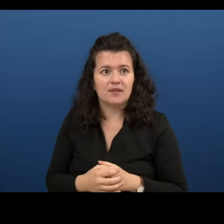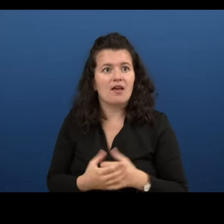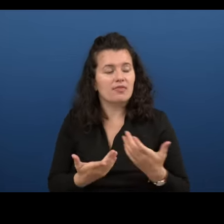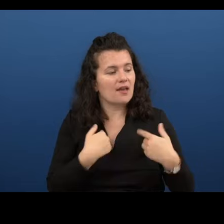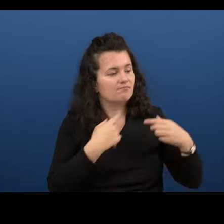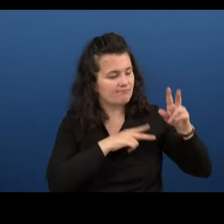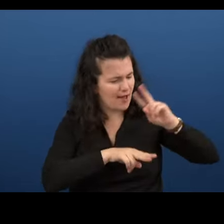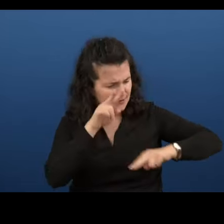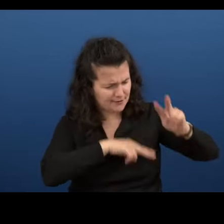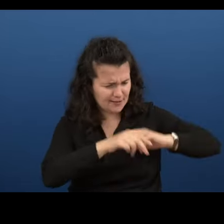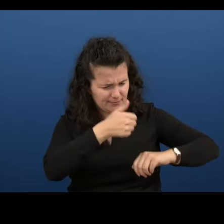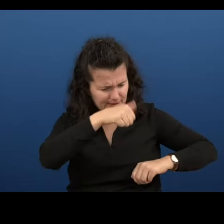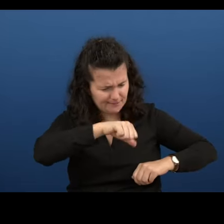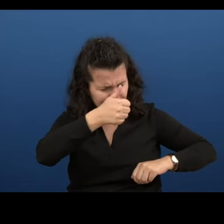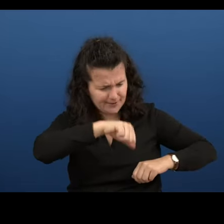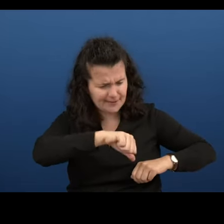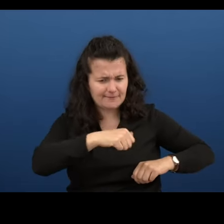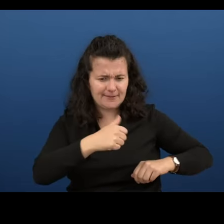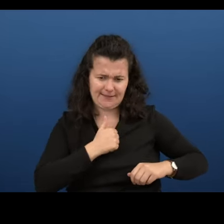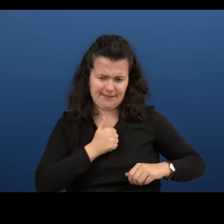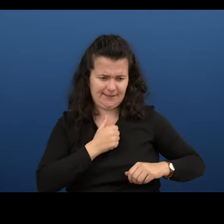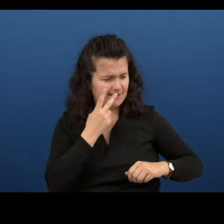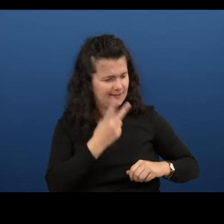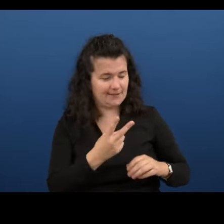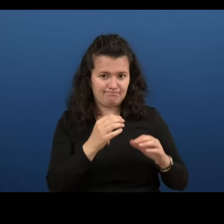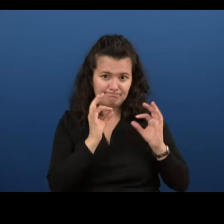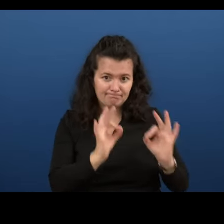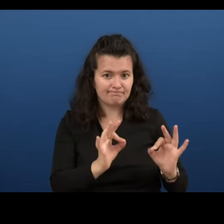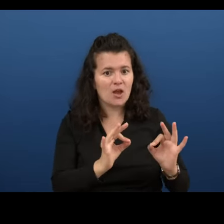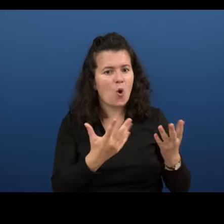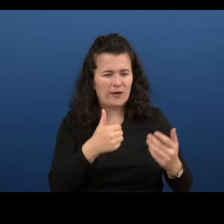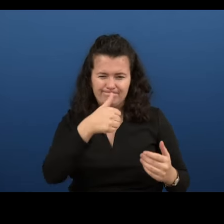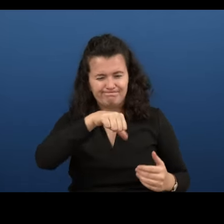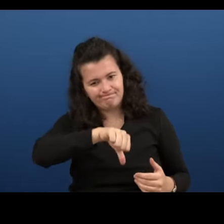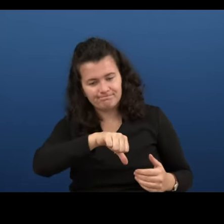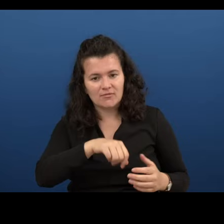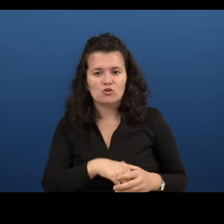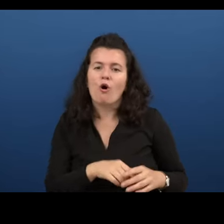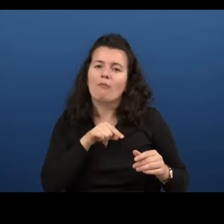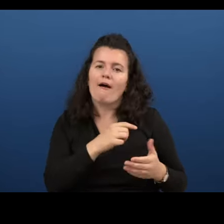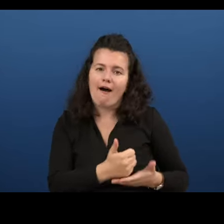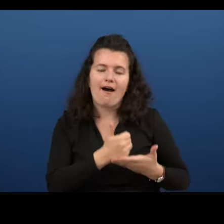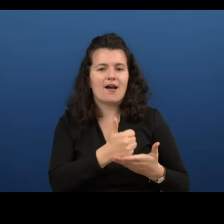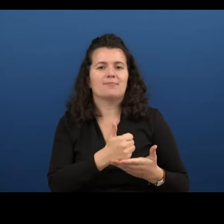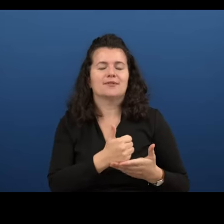that will help us to really drive a disability inclusion, as well as accessibility